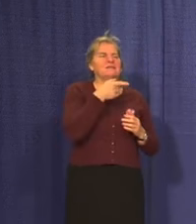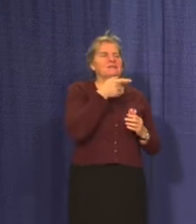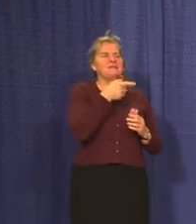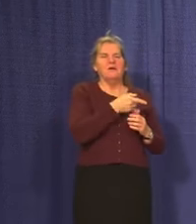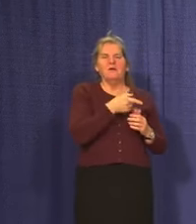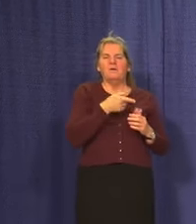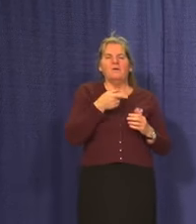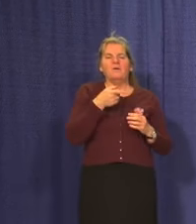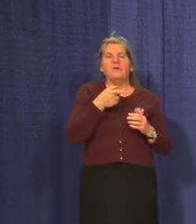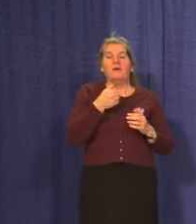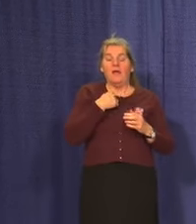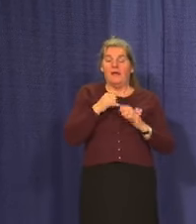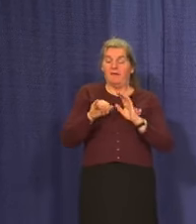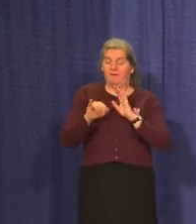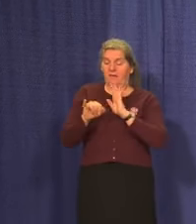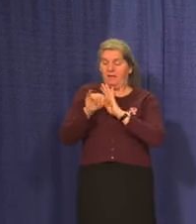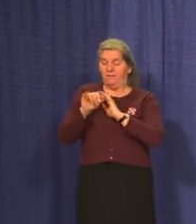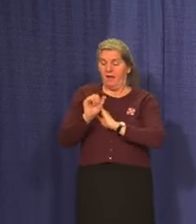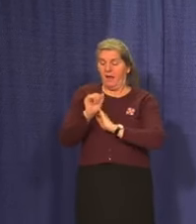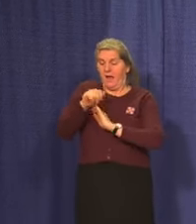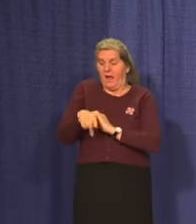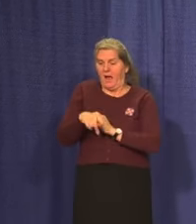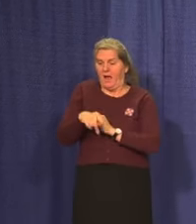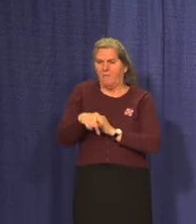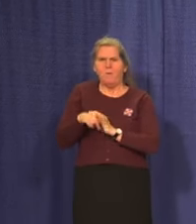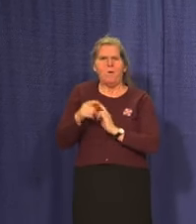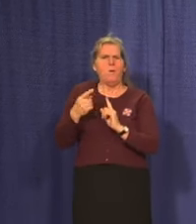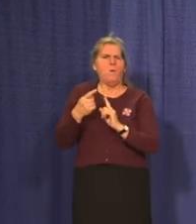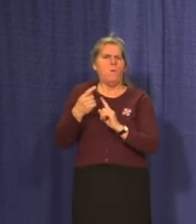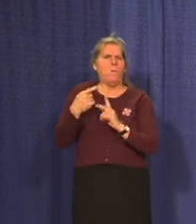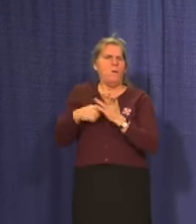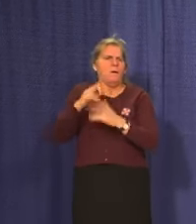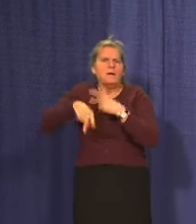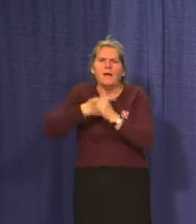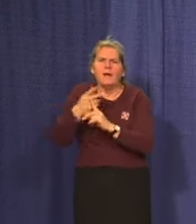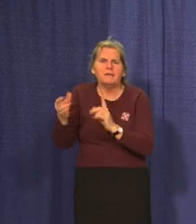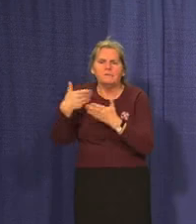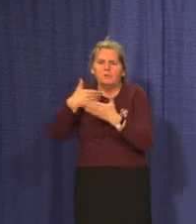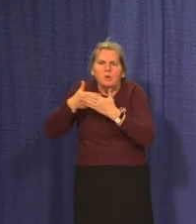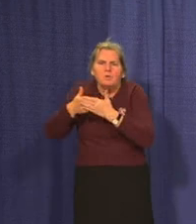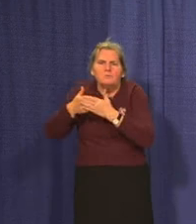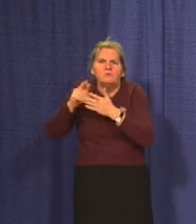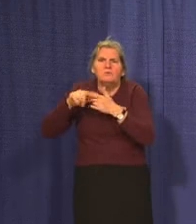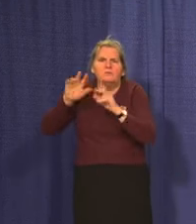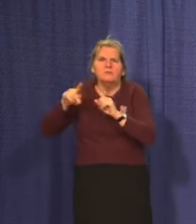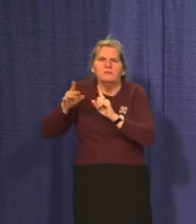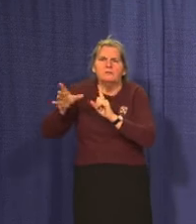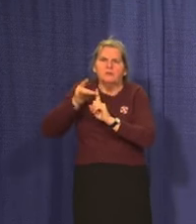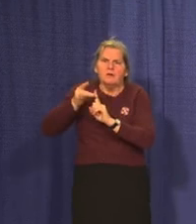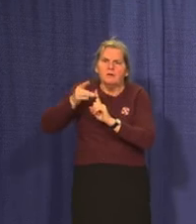THEY ARE, WHAT KIND OF SETTINGS THEY OCCURRED IN, AND HOW LONG THAT CONTACT WAS.